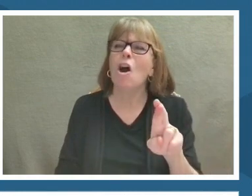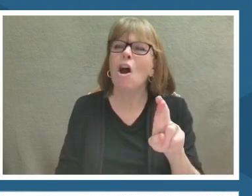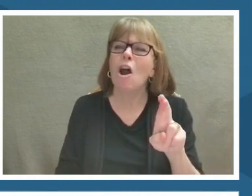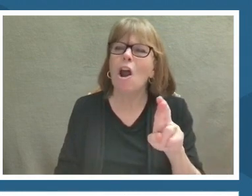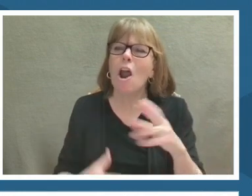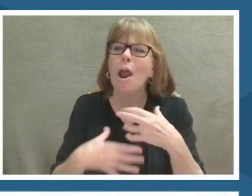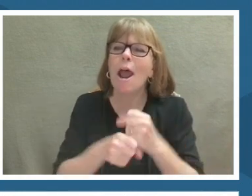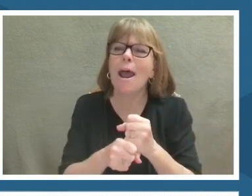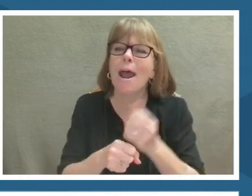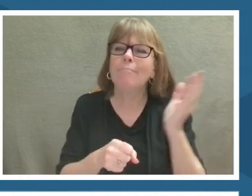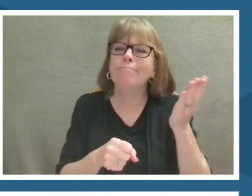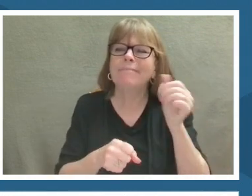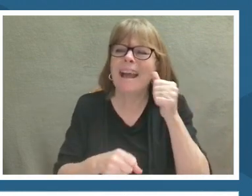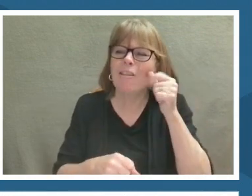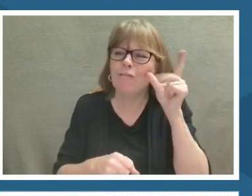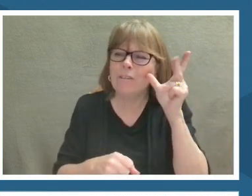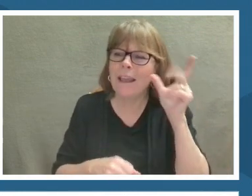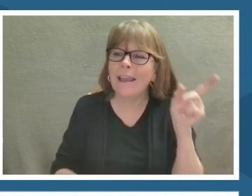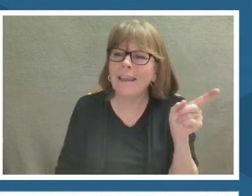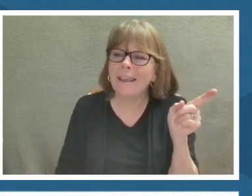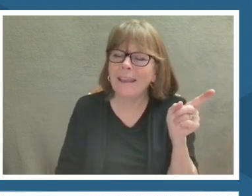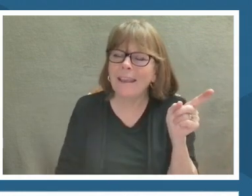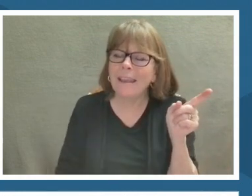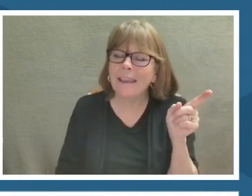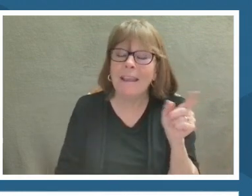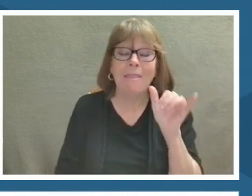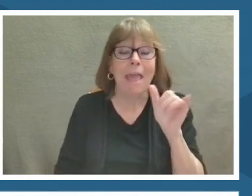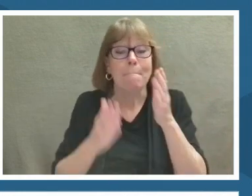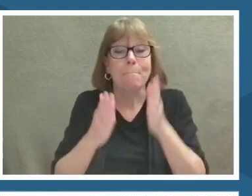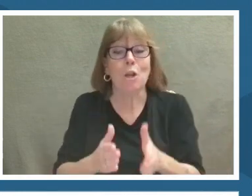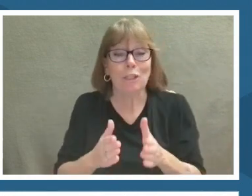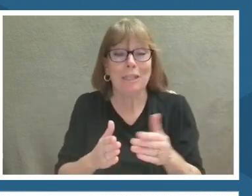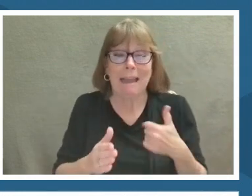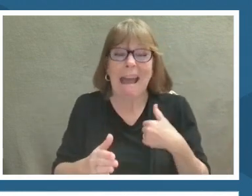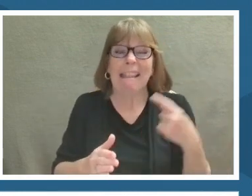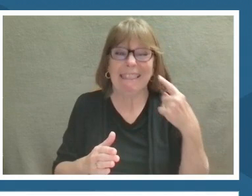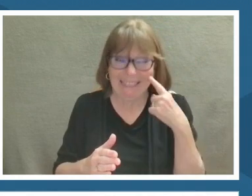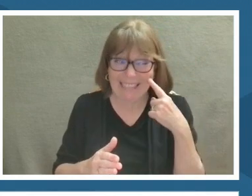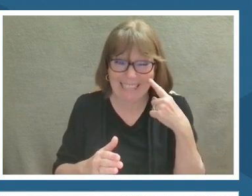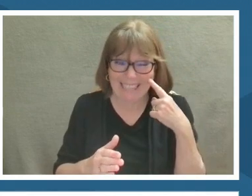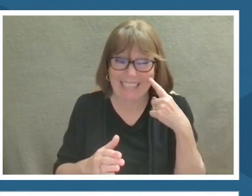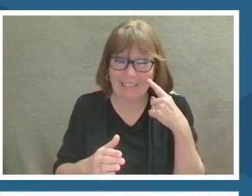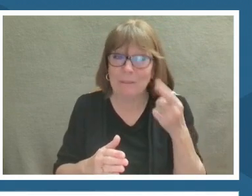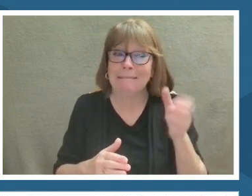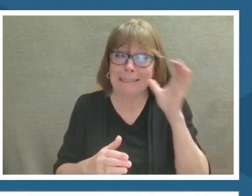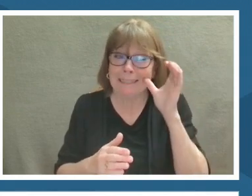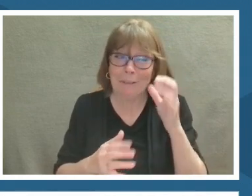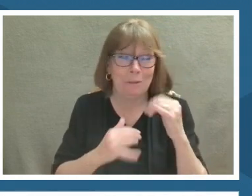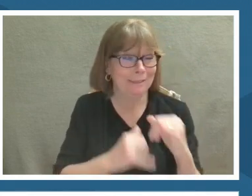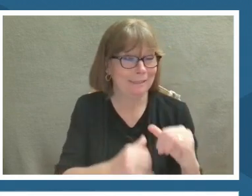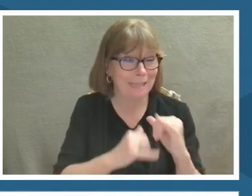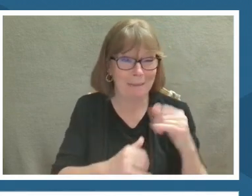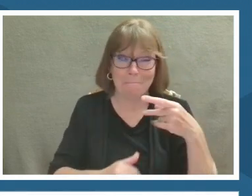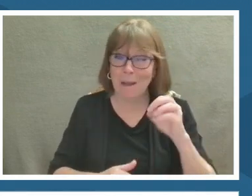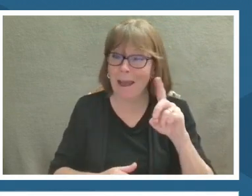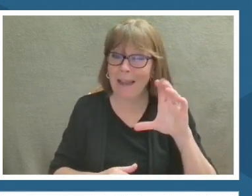talking the person they were interviewing must have listened to the same podcast because he said he was no longer buying